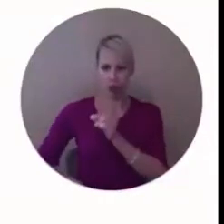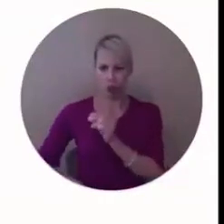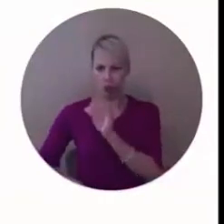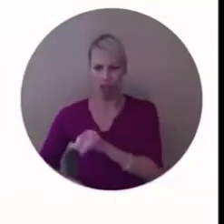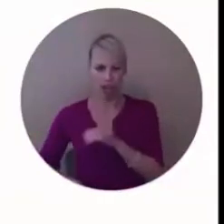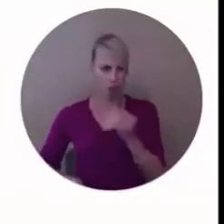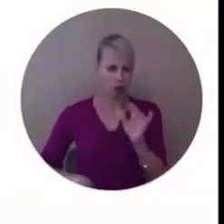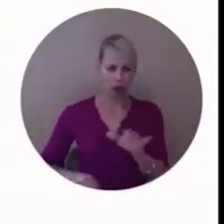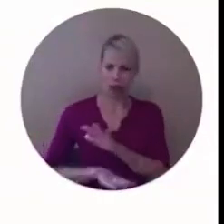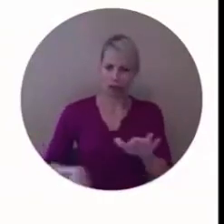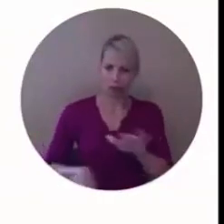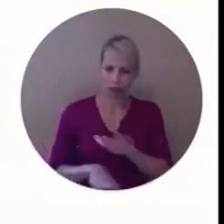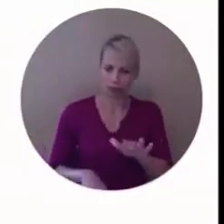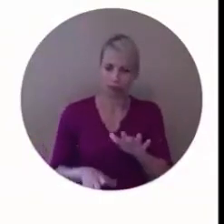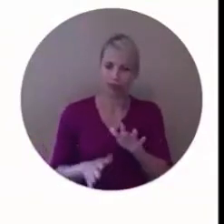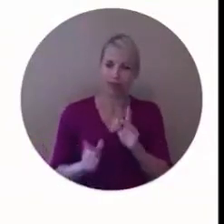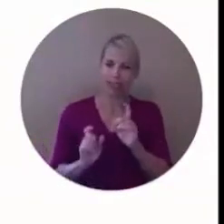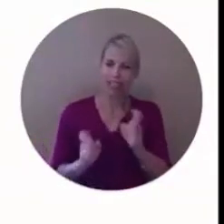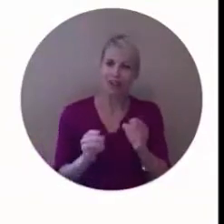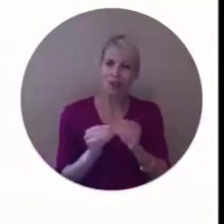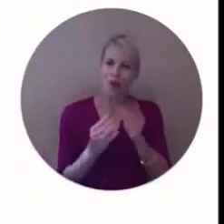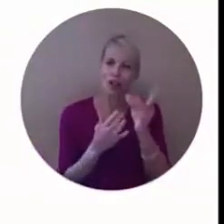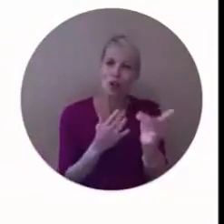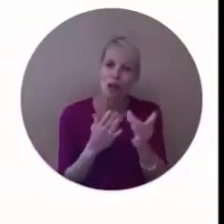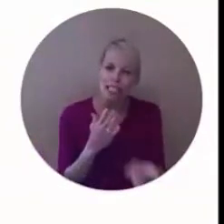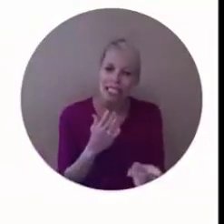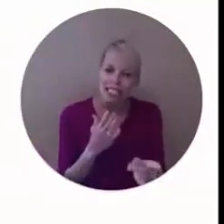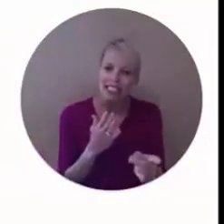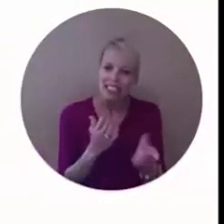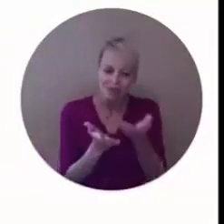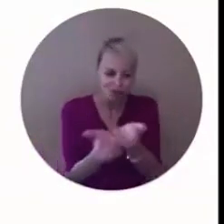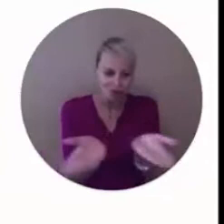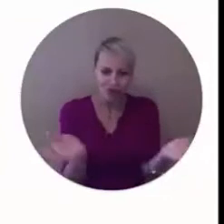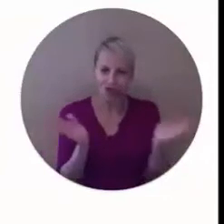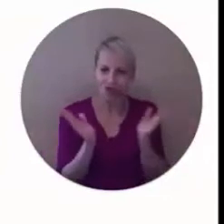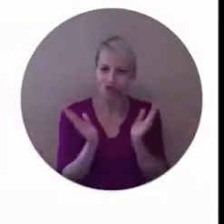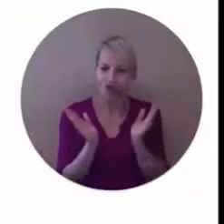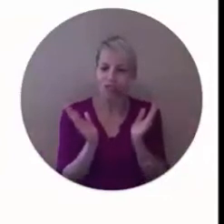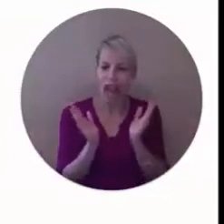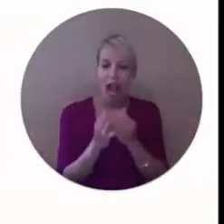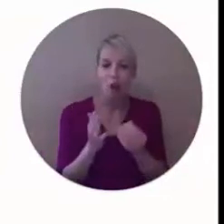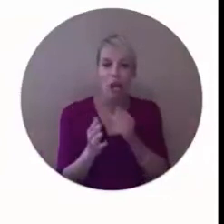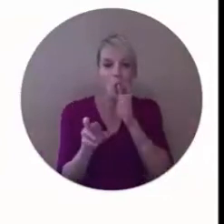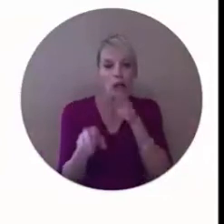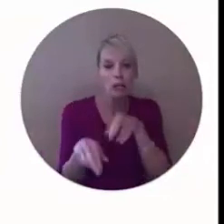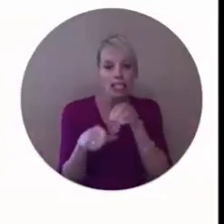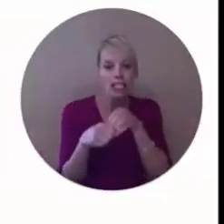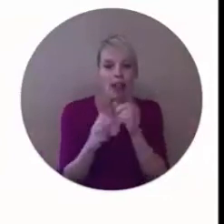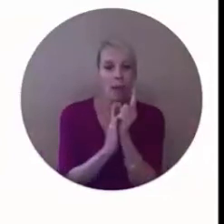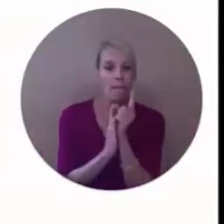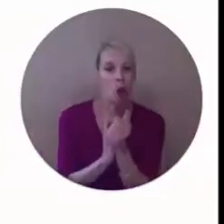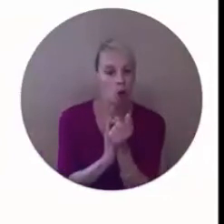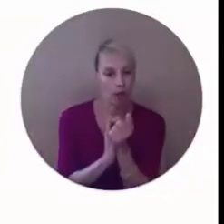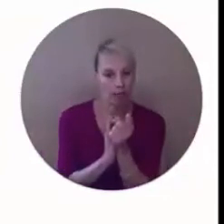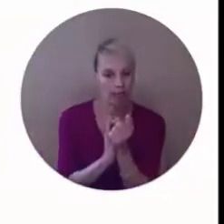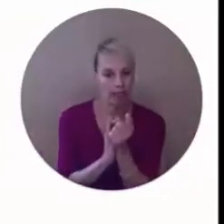do less commands but give more choices, and how we responsive we are